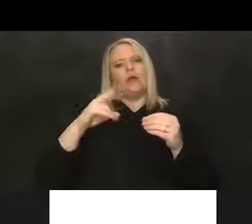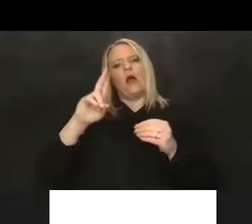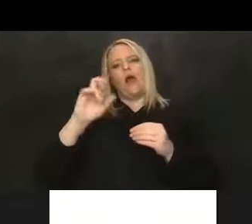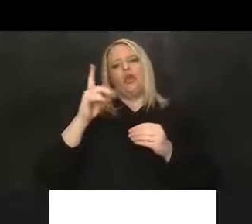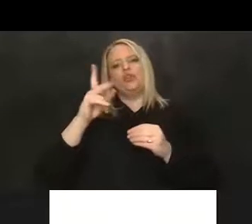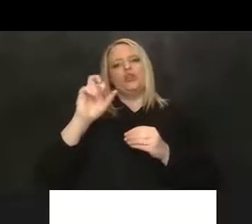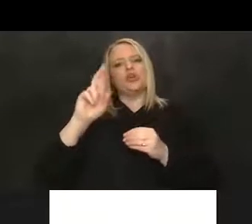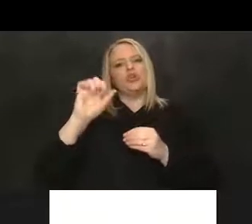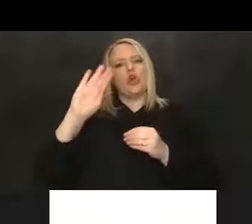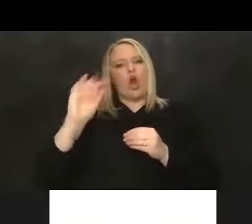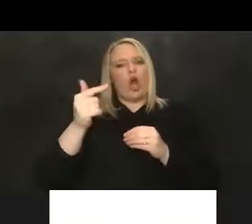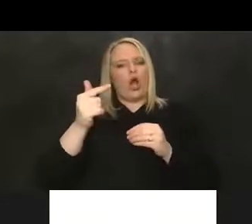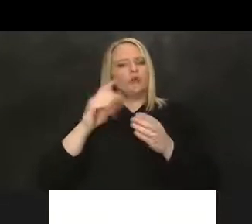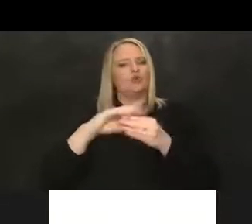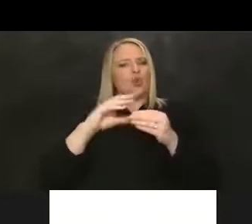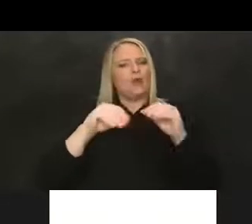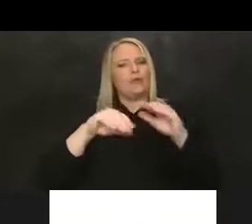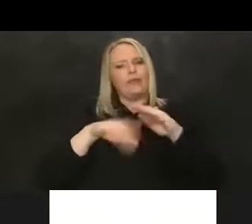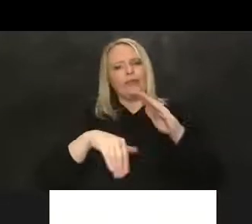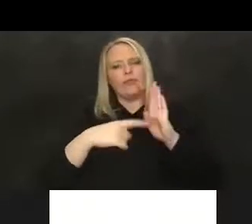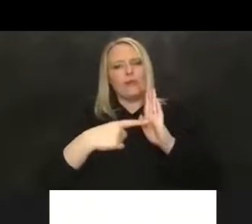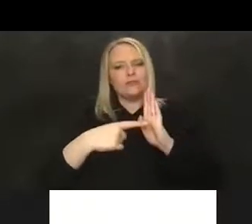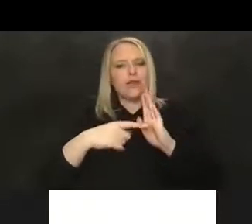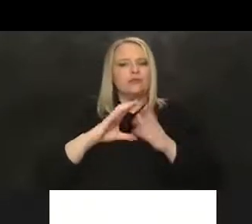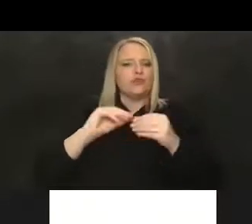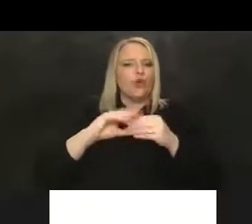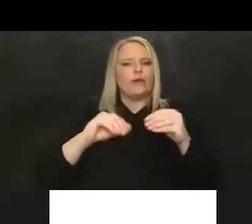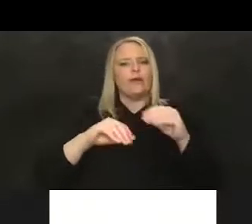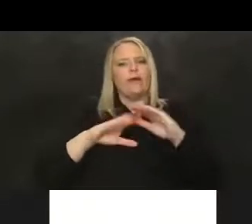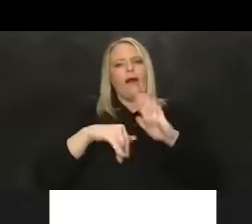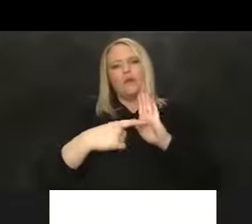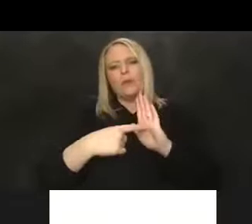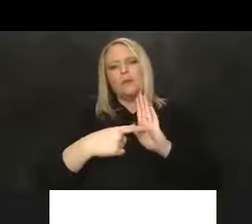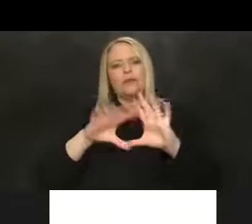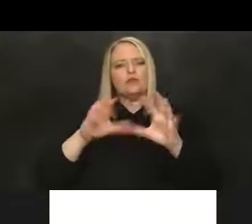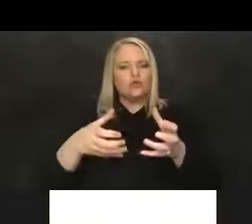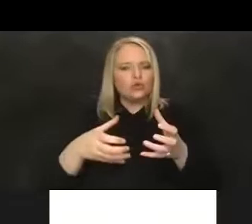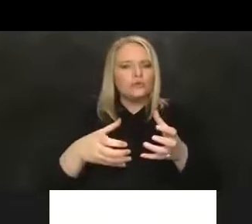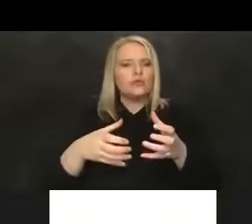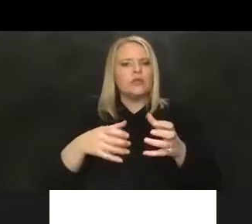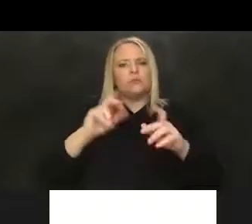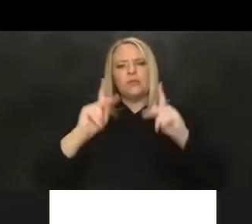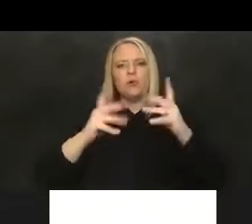like stories about underrepresented groups, and people who are fighting to be seen, and